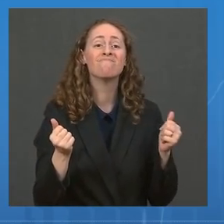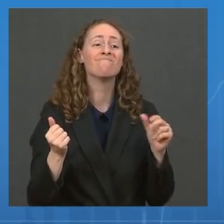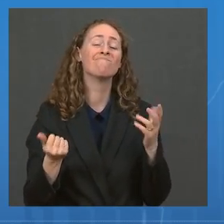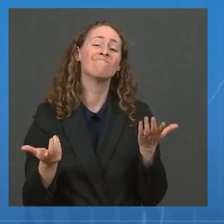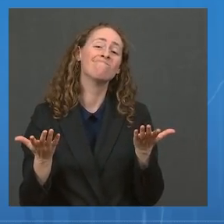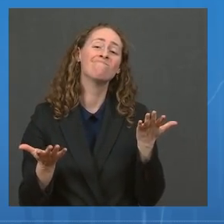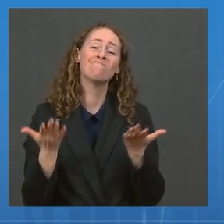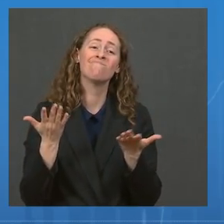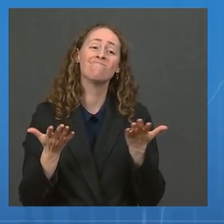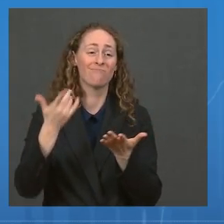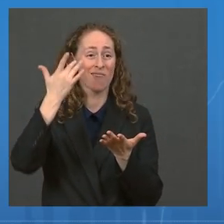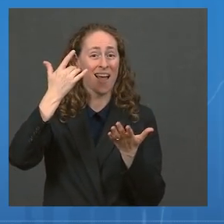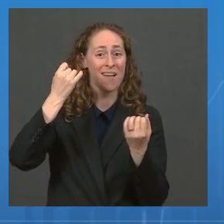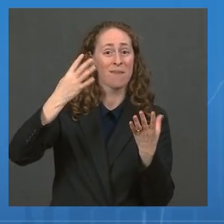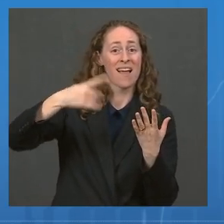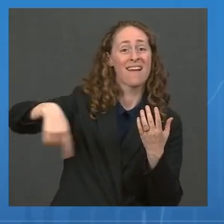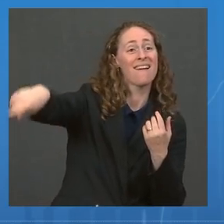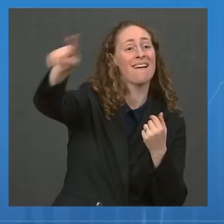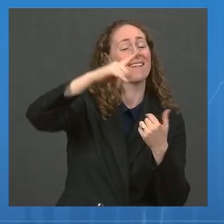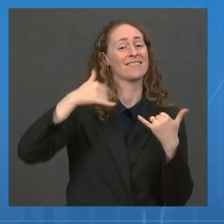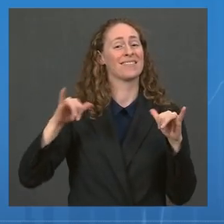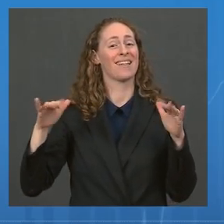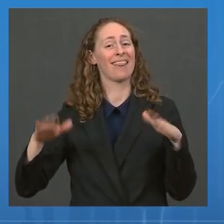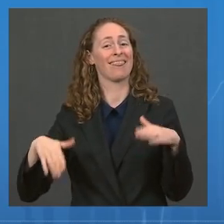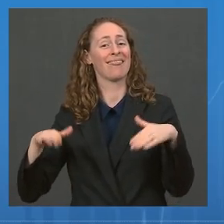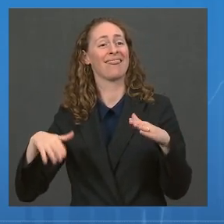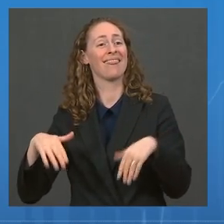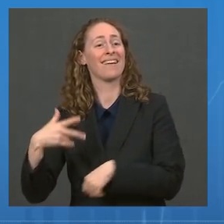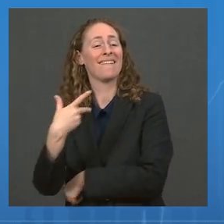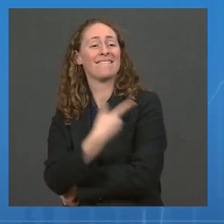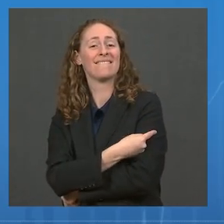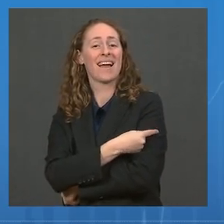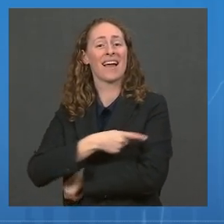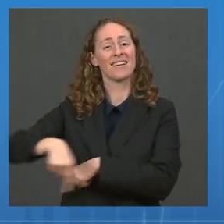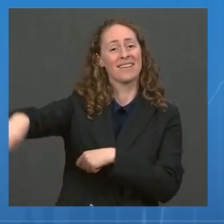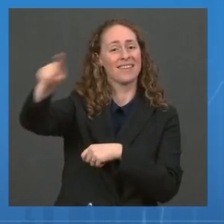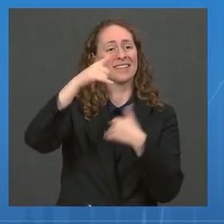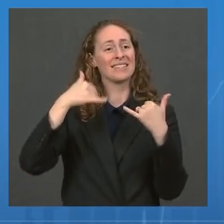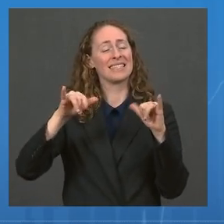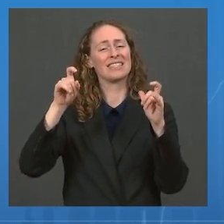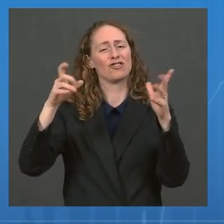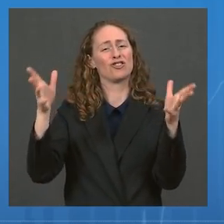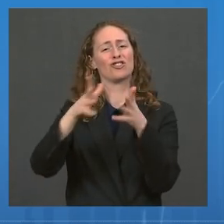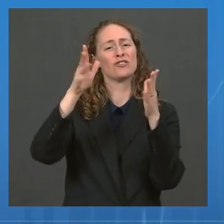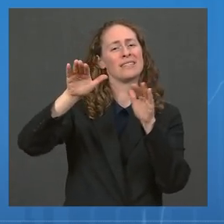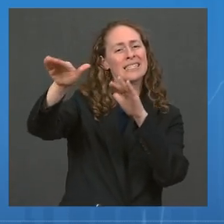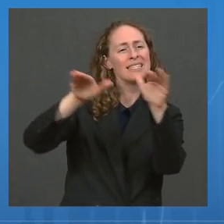resulting in a rising number of cases, hospitalizations, and deaths where people are unvaccinated.